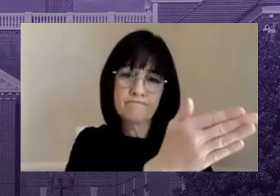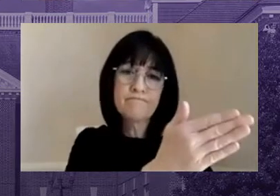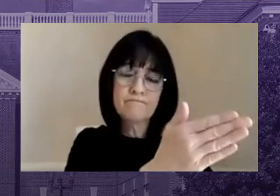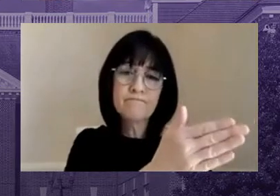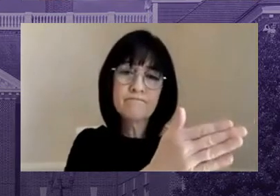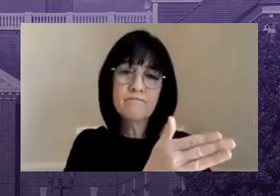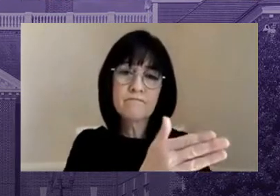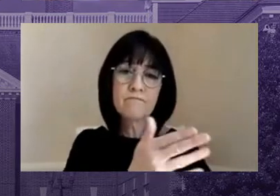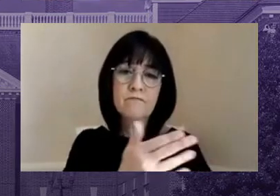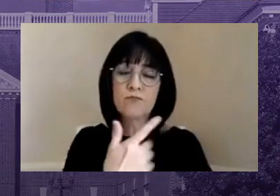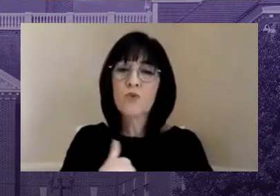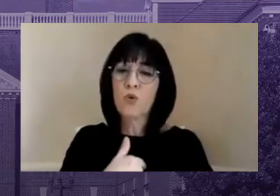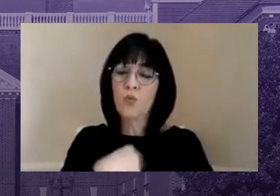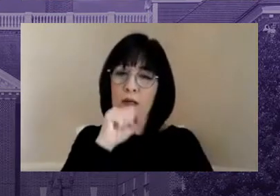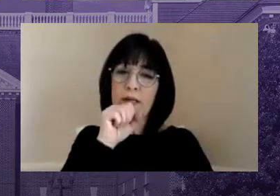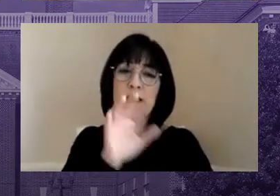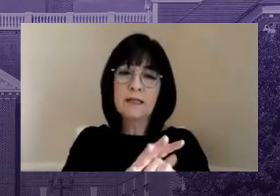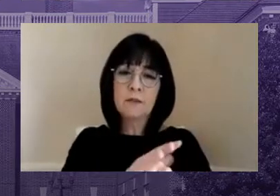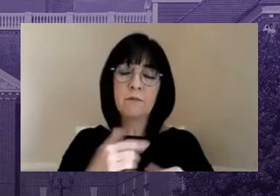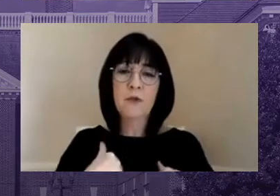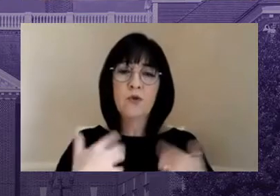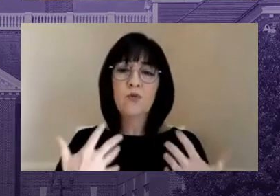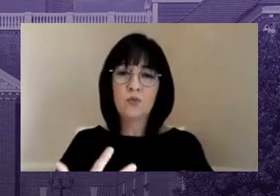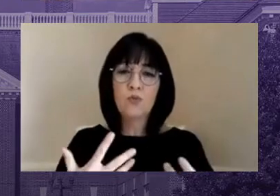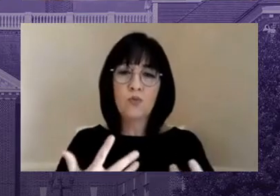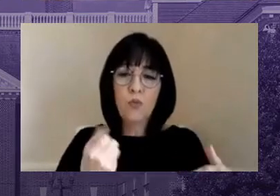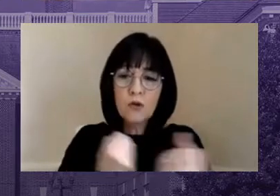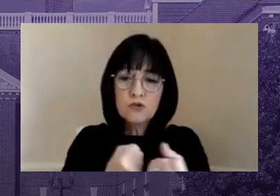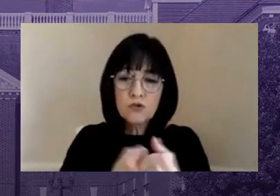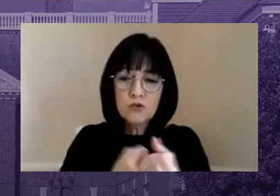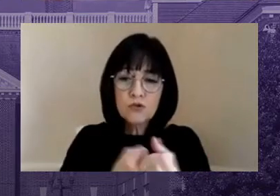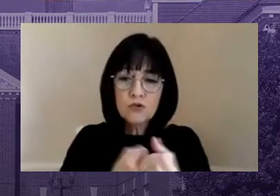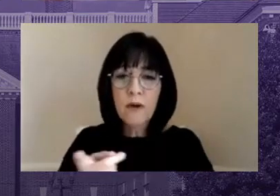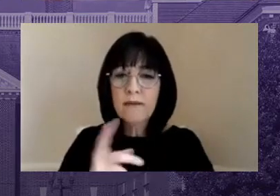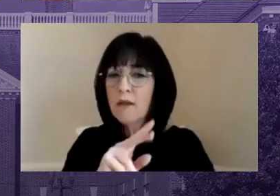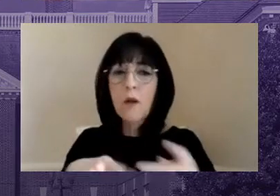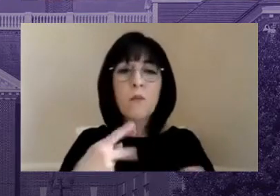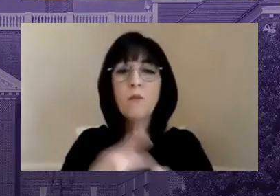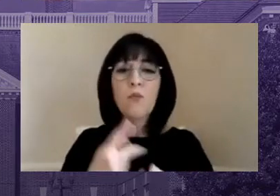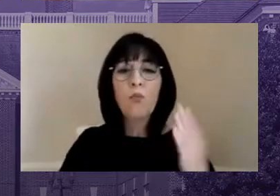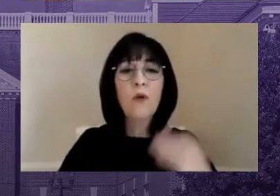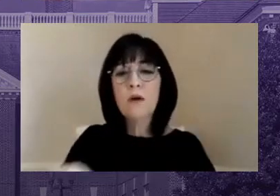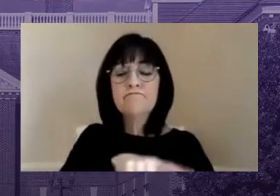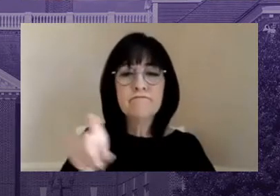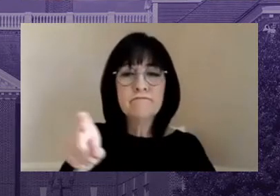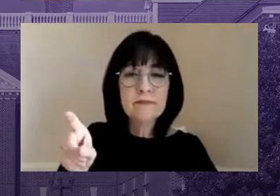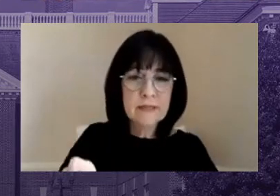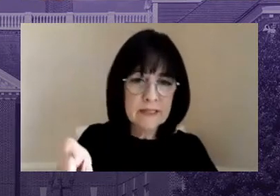provide the type of environment and the type of support that each one of our children need as